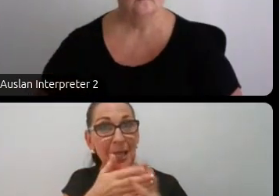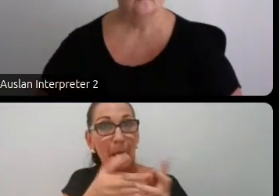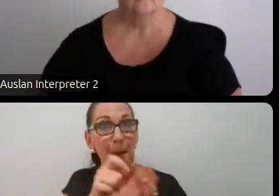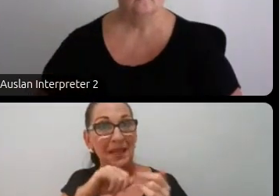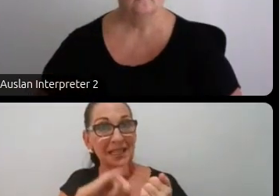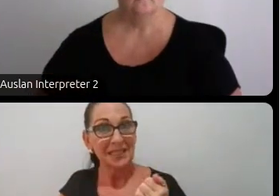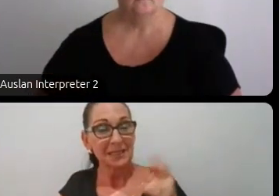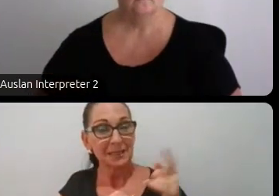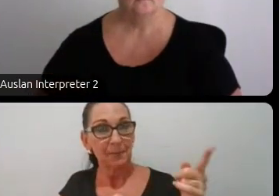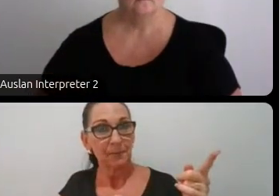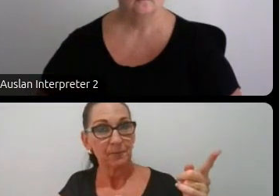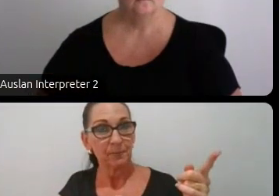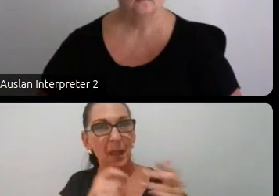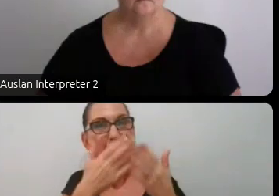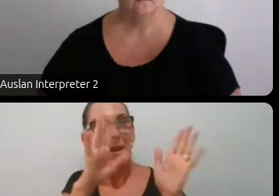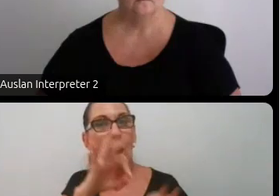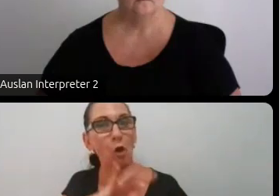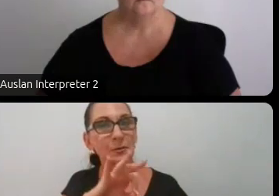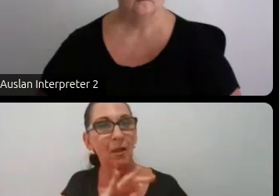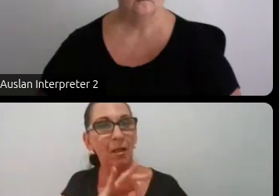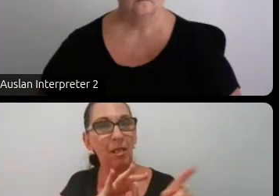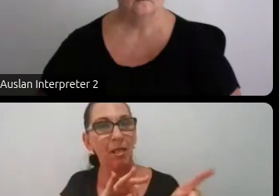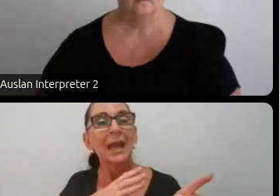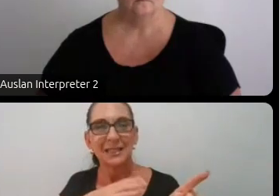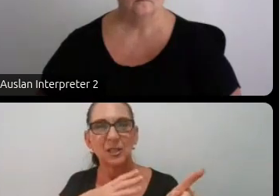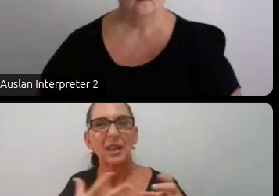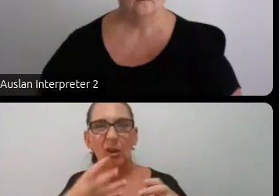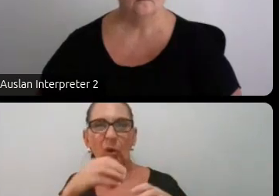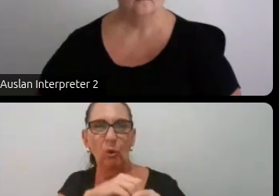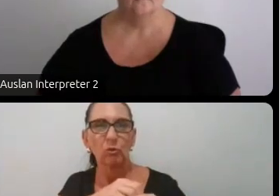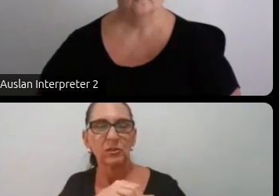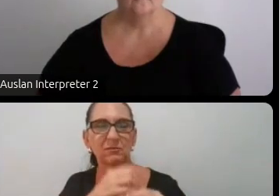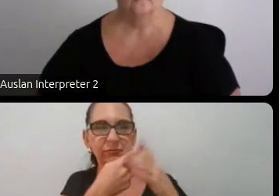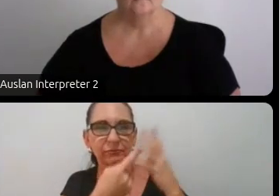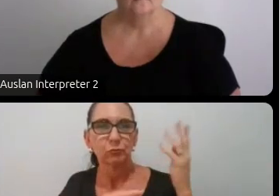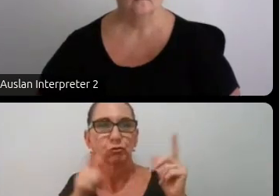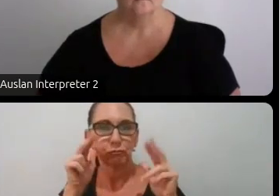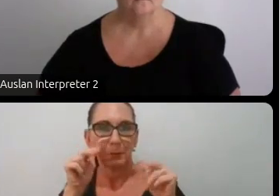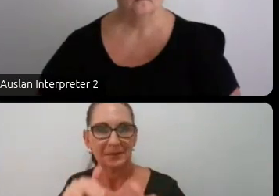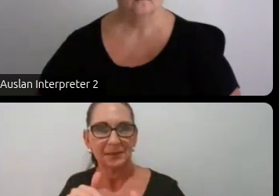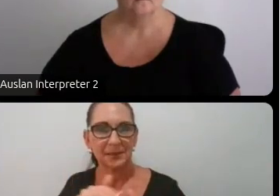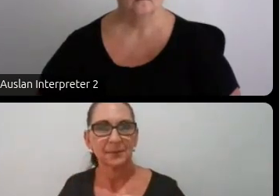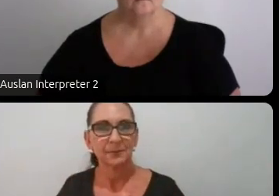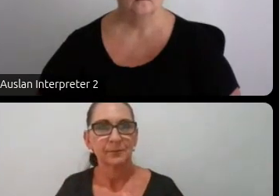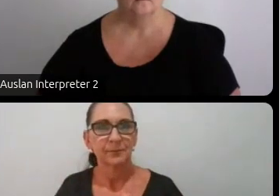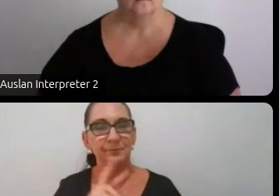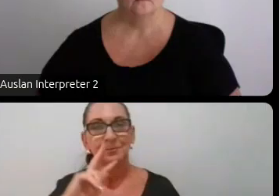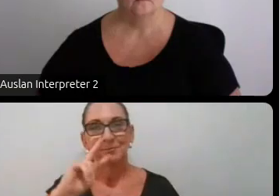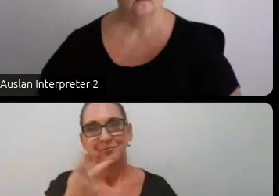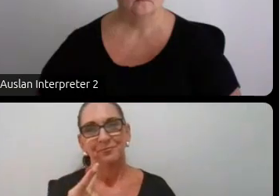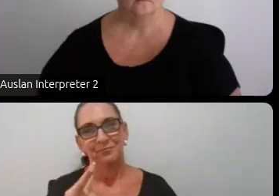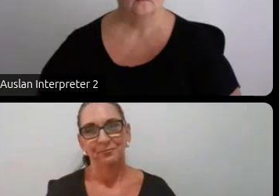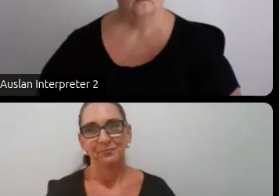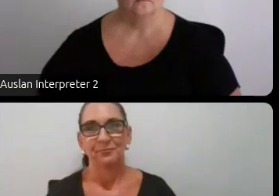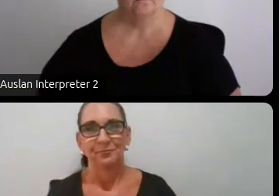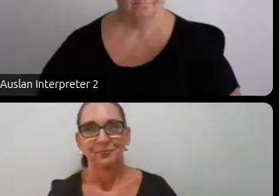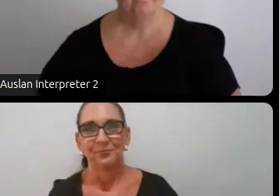they'll consider that there's further treatments that person could do. Um, in saying that, having a